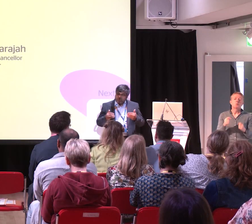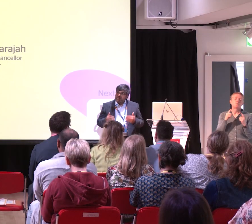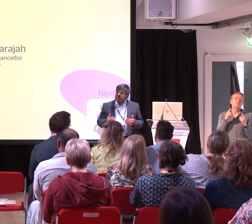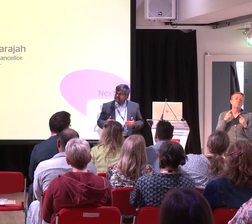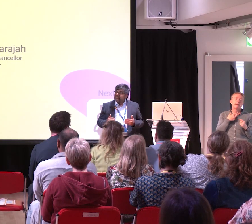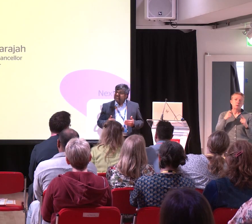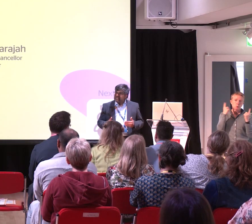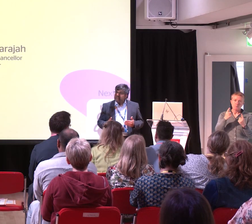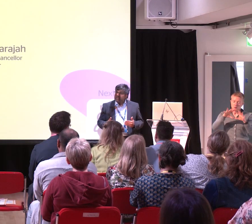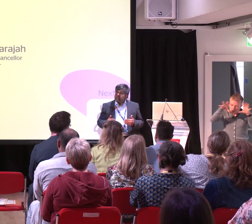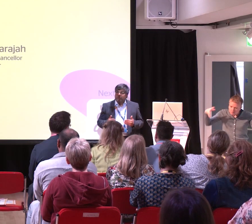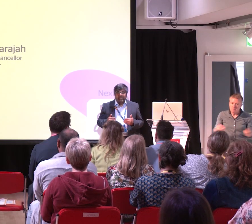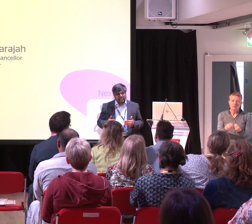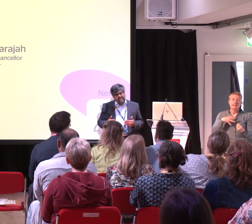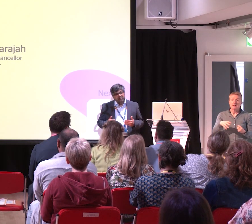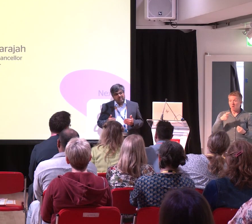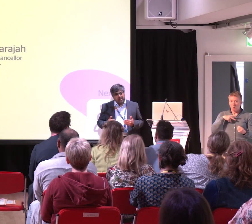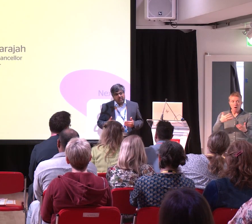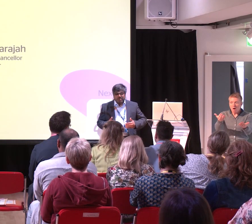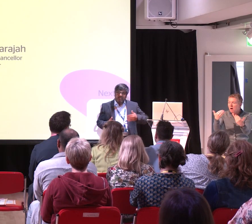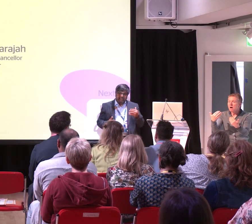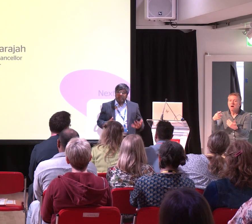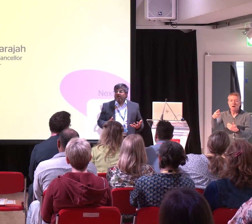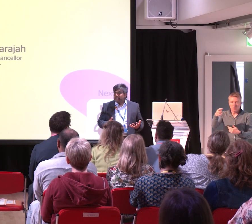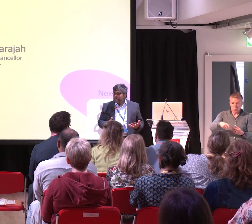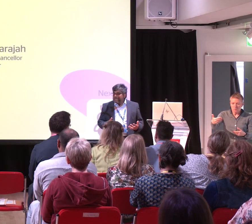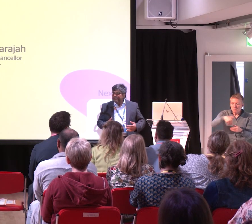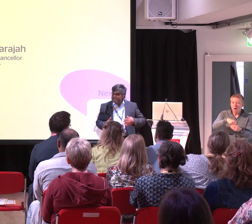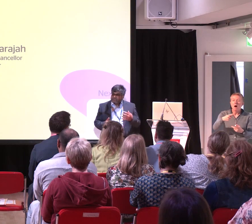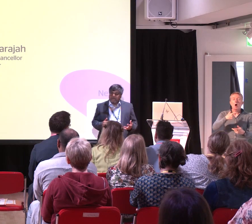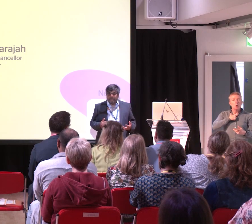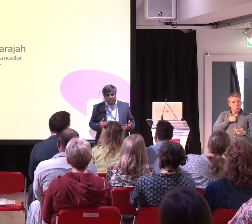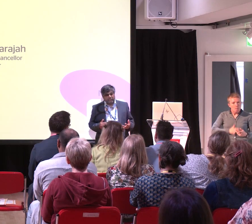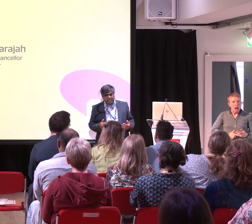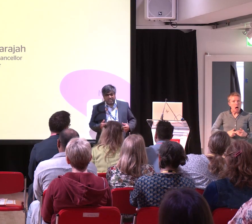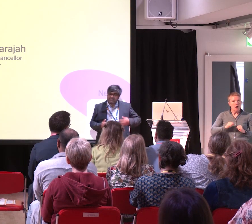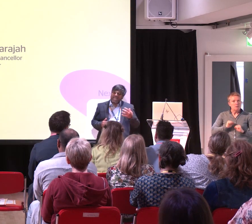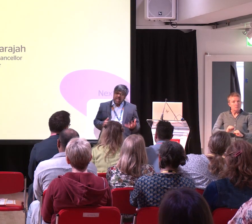'Cause when I want students to come here, I want them to experience the power of humanities, the power of social sciences,